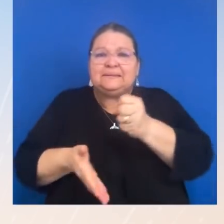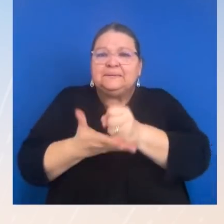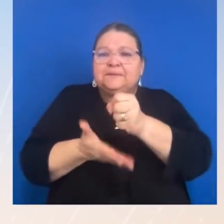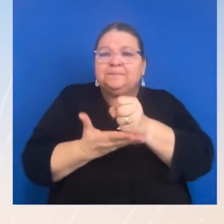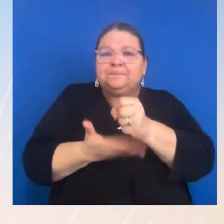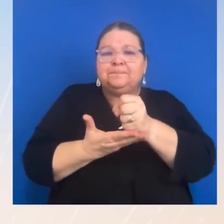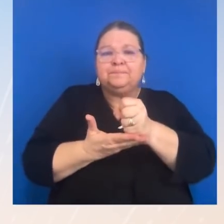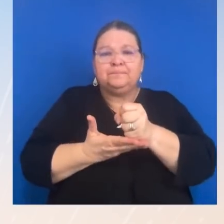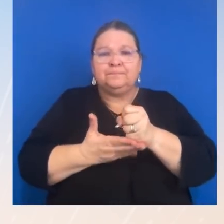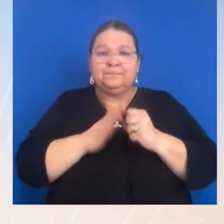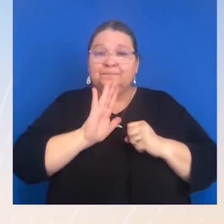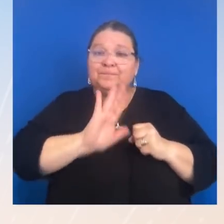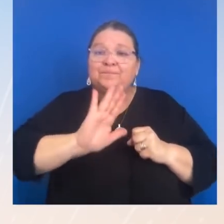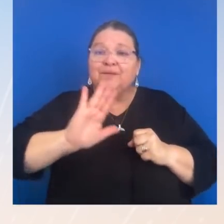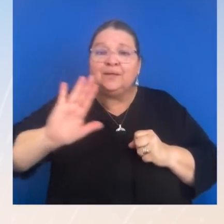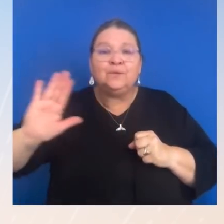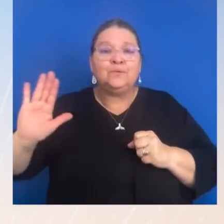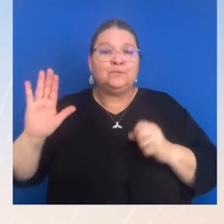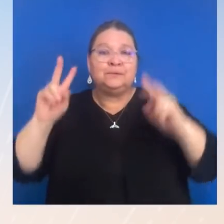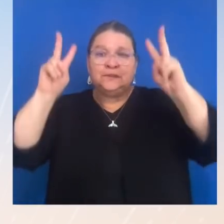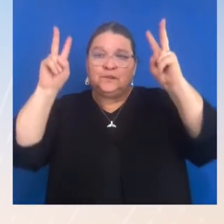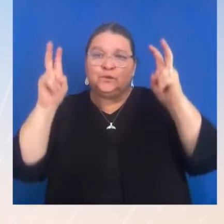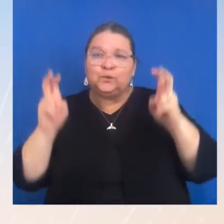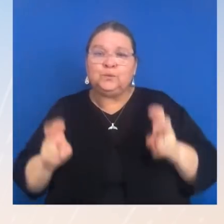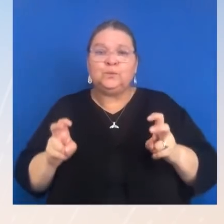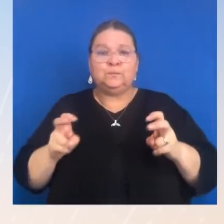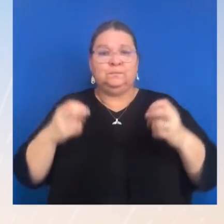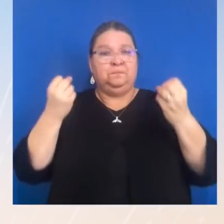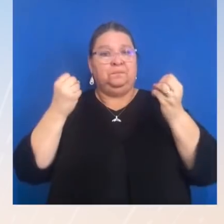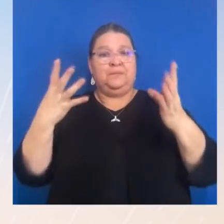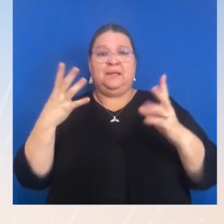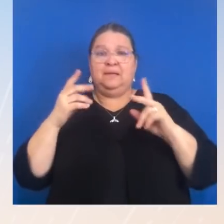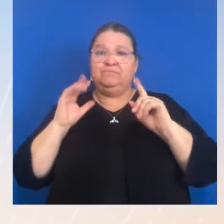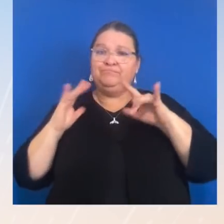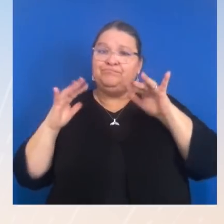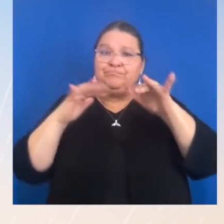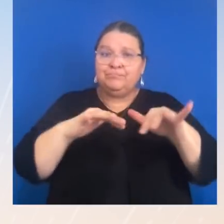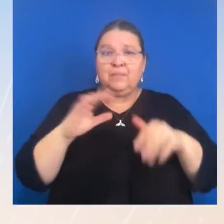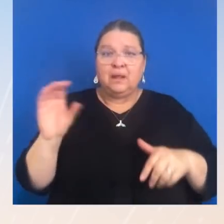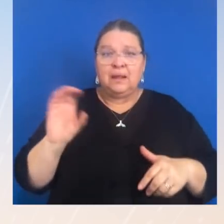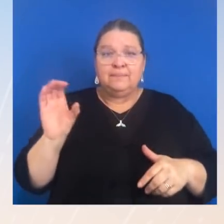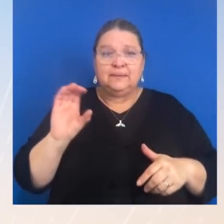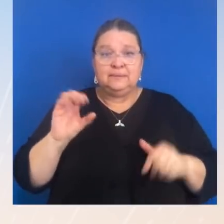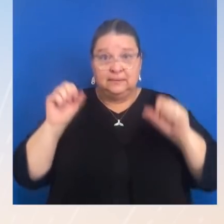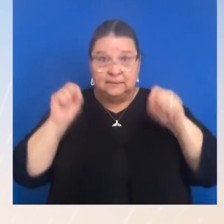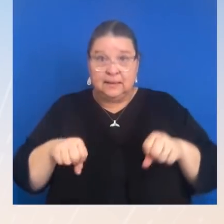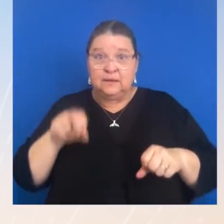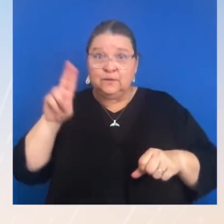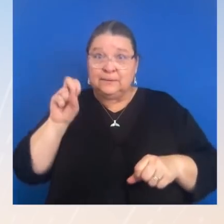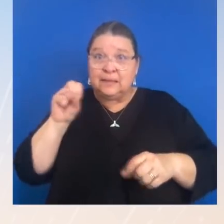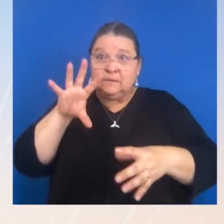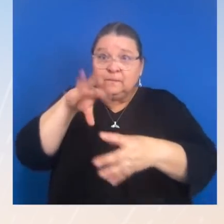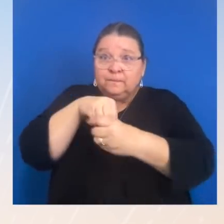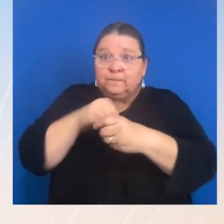and manage the outflow from Venezuela into Colombia? Ms. Psaki: Well, one, they have been a model -- Colombia has in many ways --